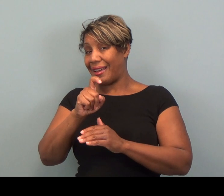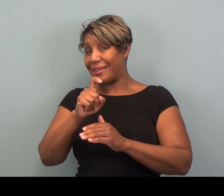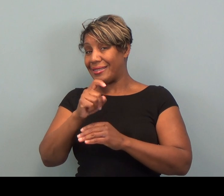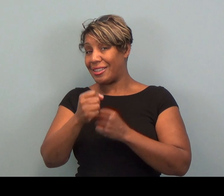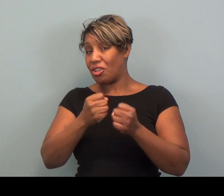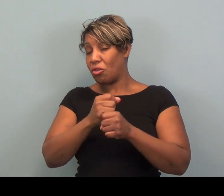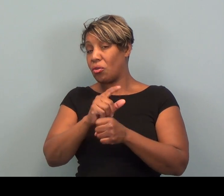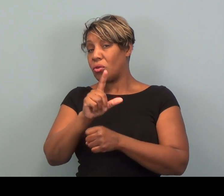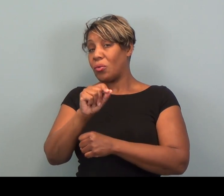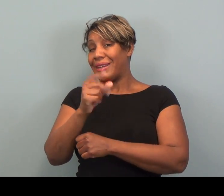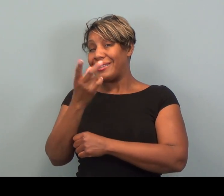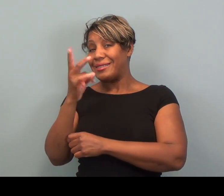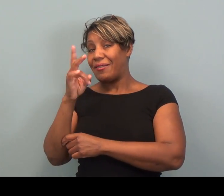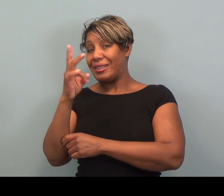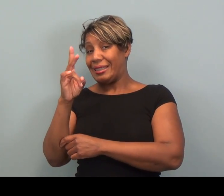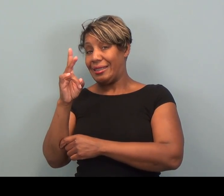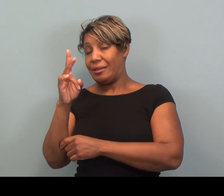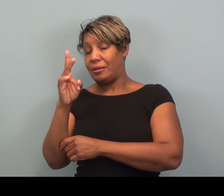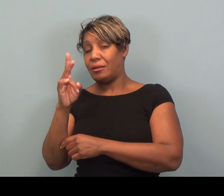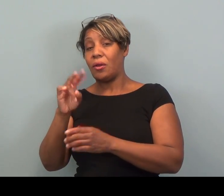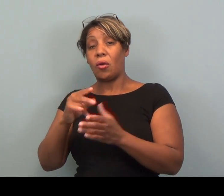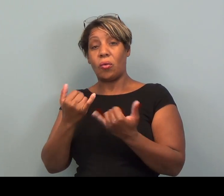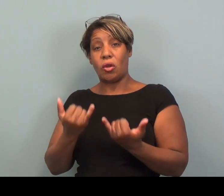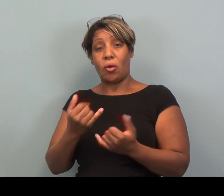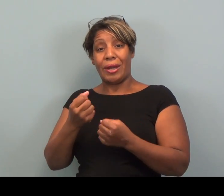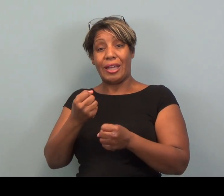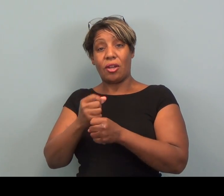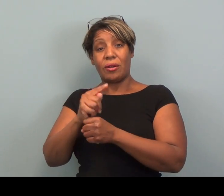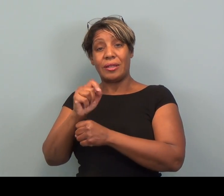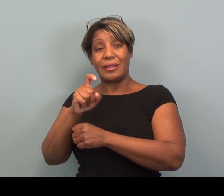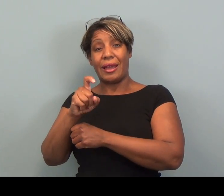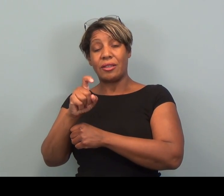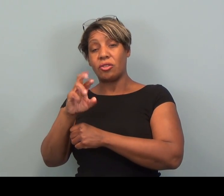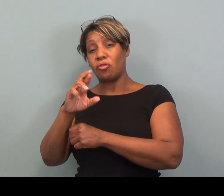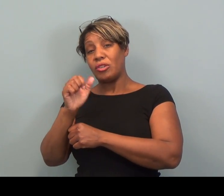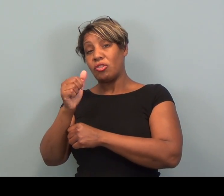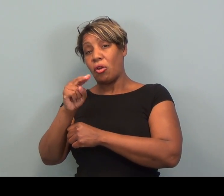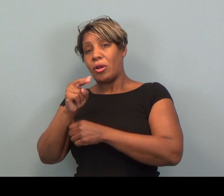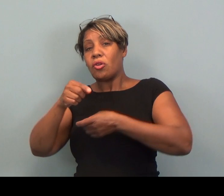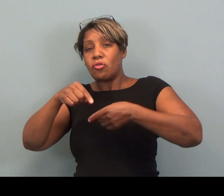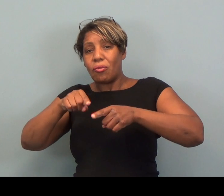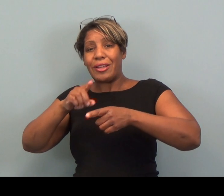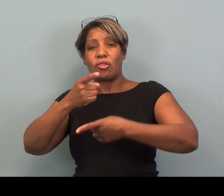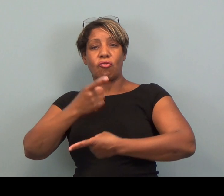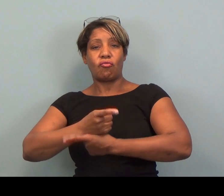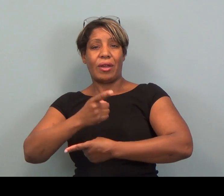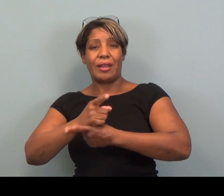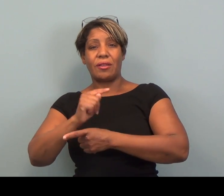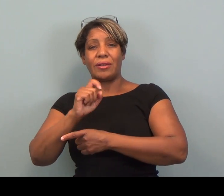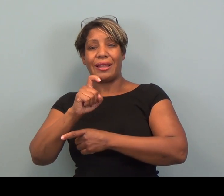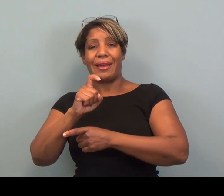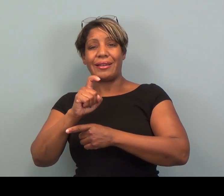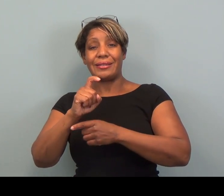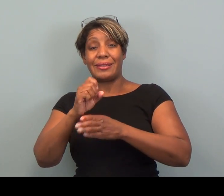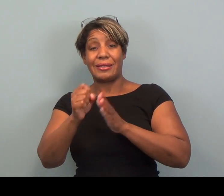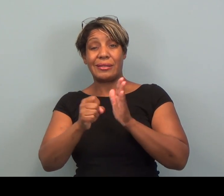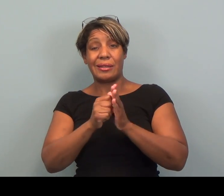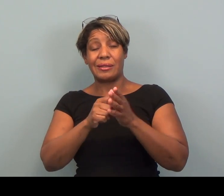We always do the current year tax return during our regular tax season which runs from the end of January until tax day.